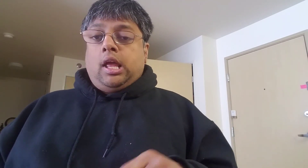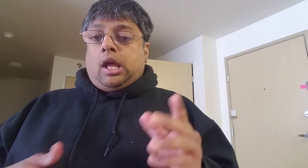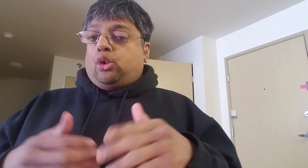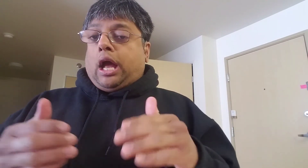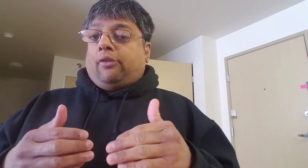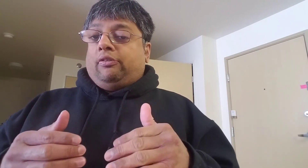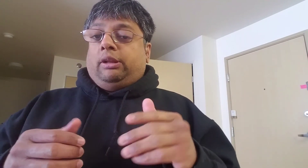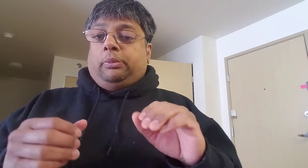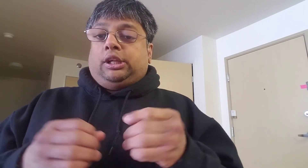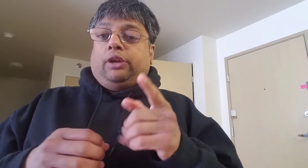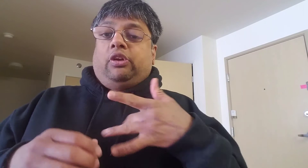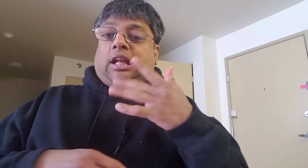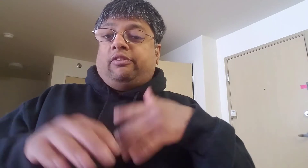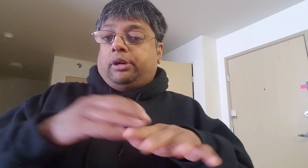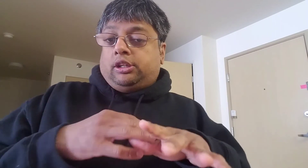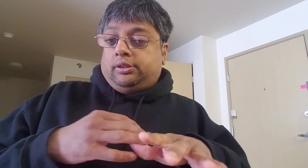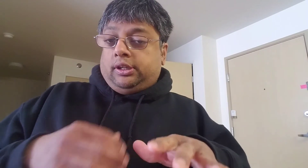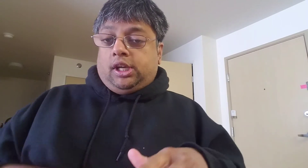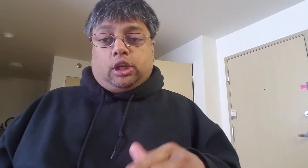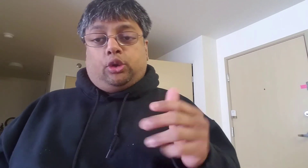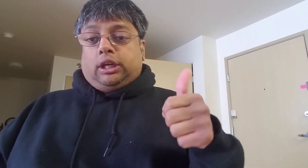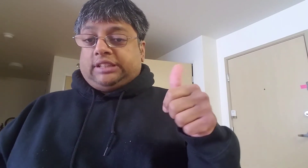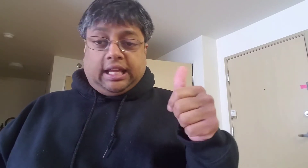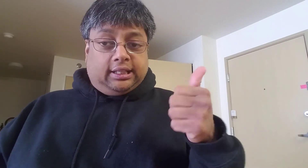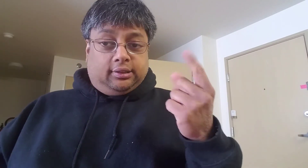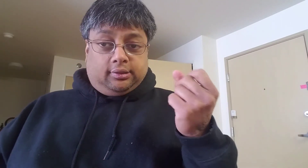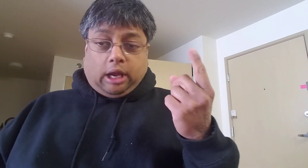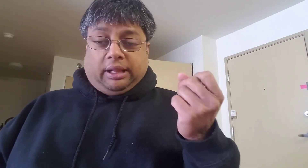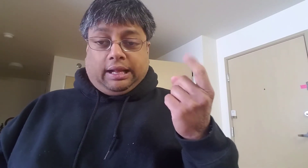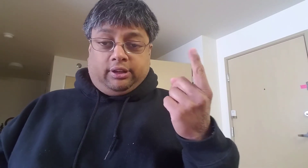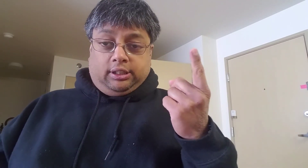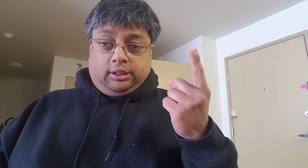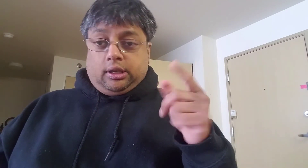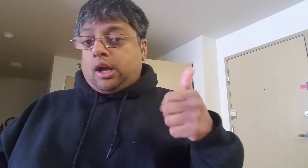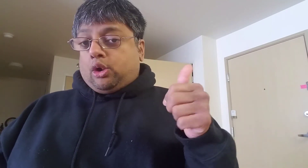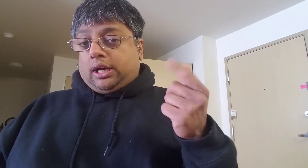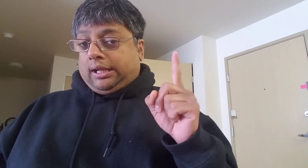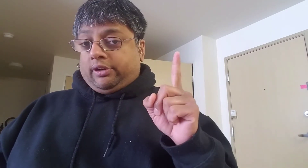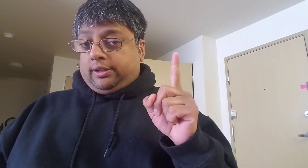Whatever you feel comfortable with.. you can do either (way) of doing "Eleven".